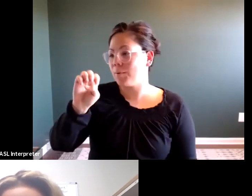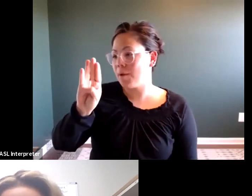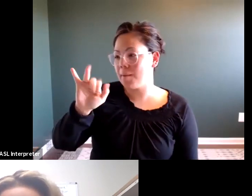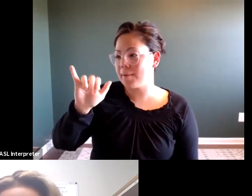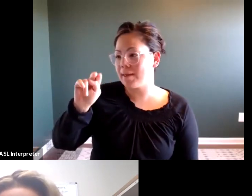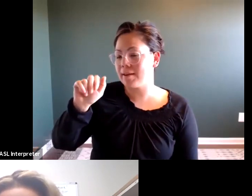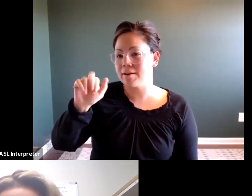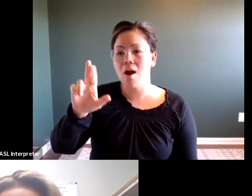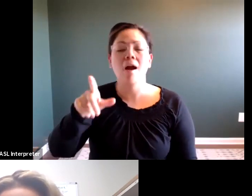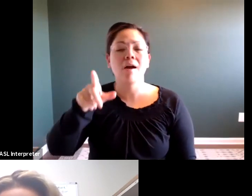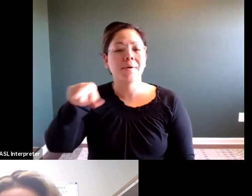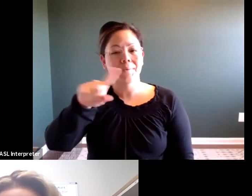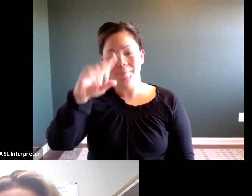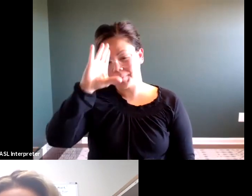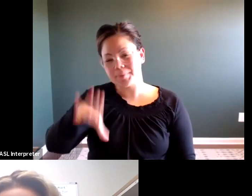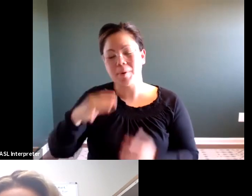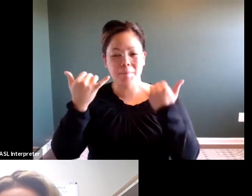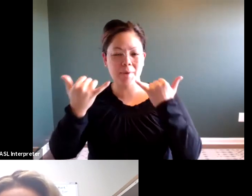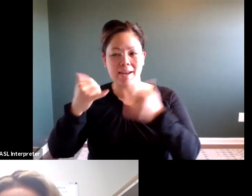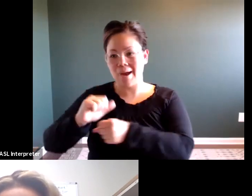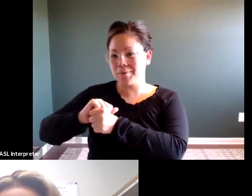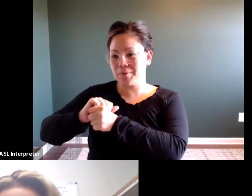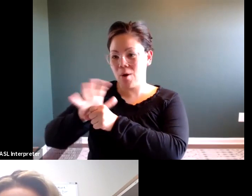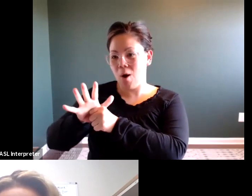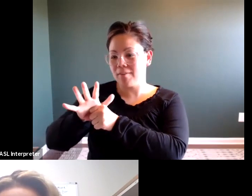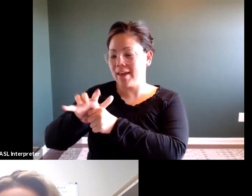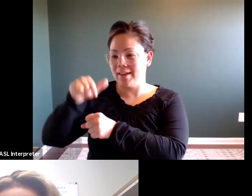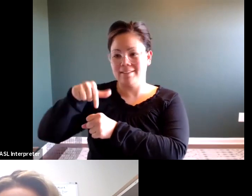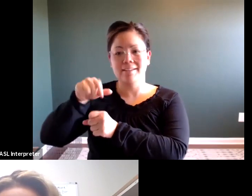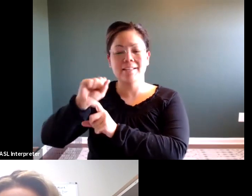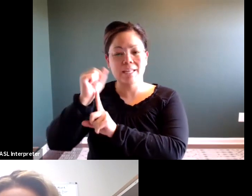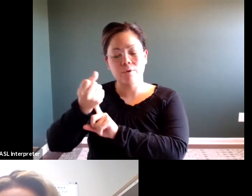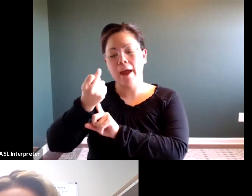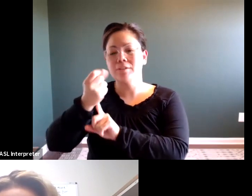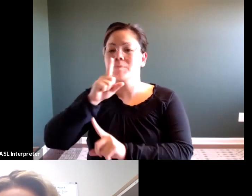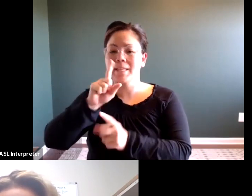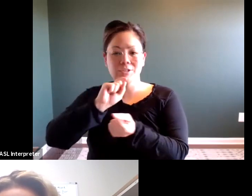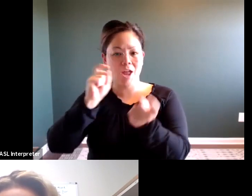the COVID-19 situation continues to evolve in our state and our nation and our world,